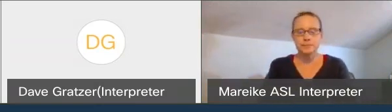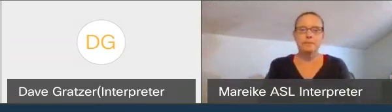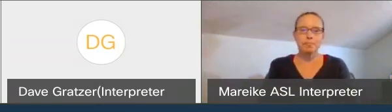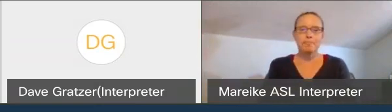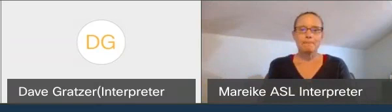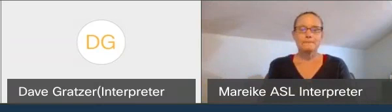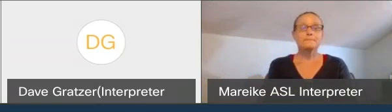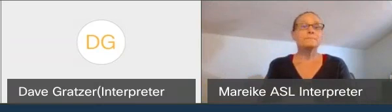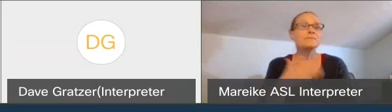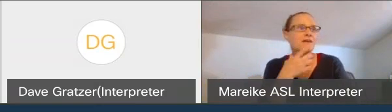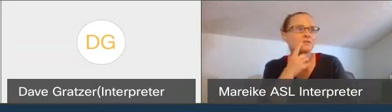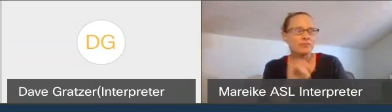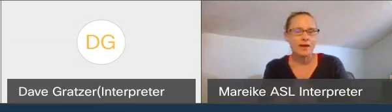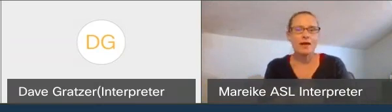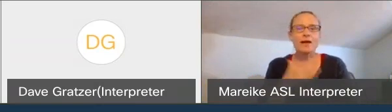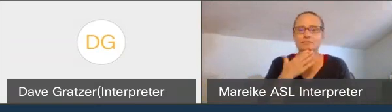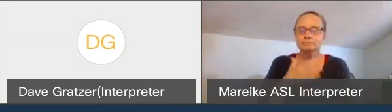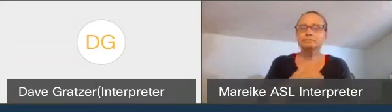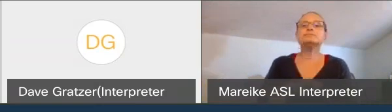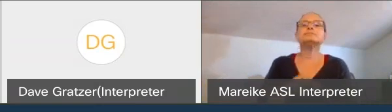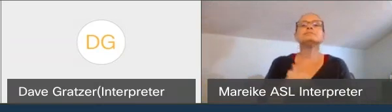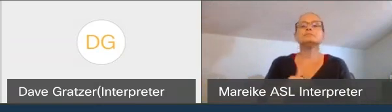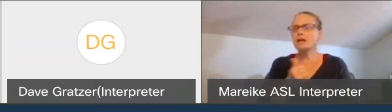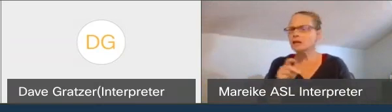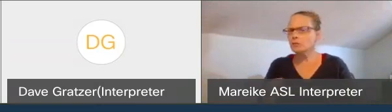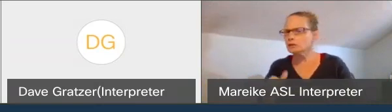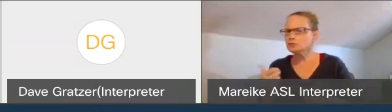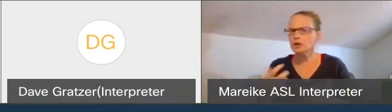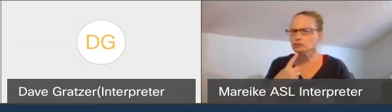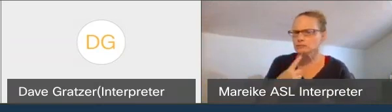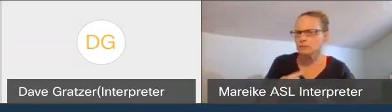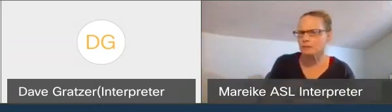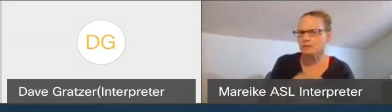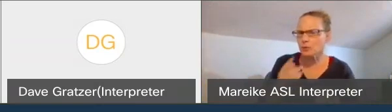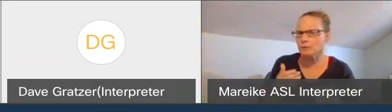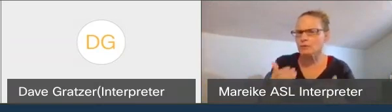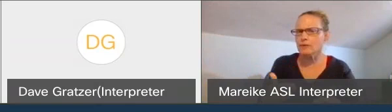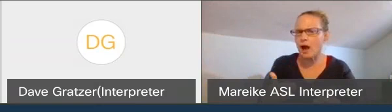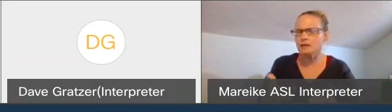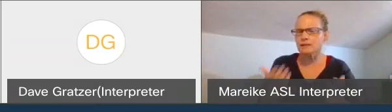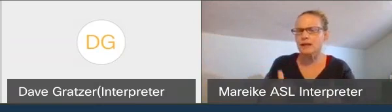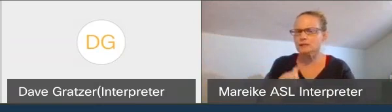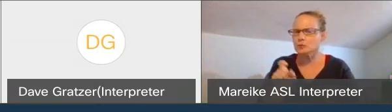Ihara: Thank you for that. Uh, anyone else wanna respond before we move to the--the next question?